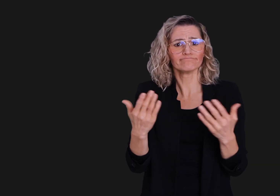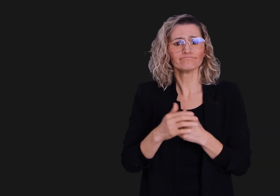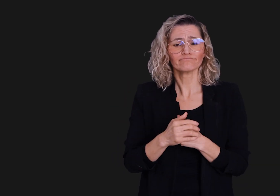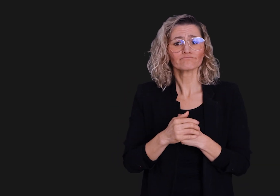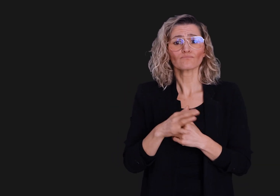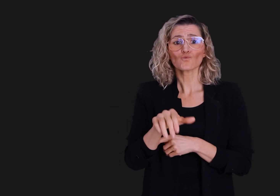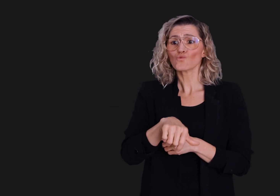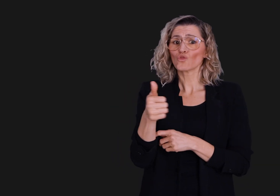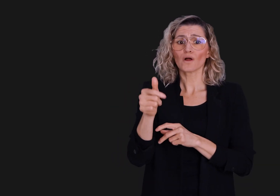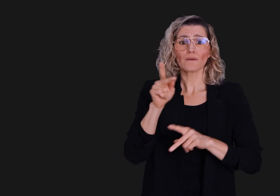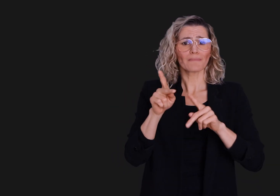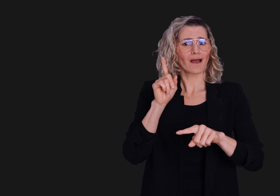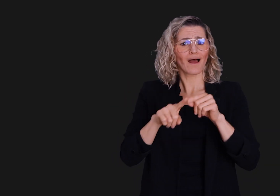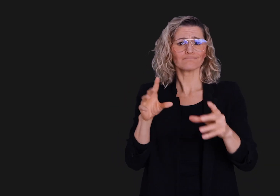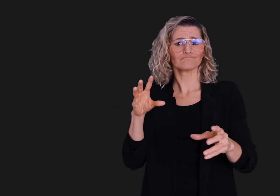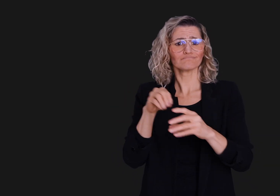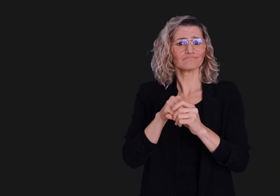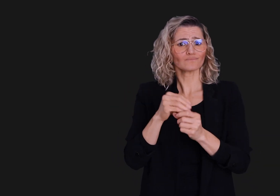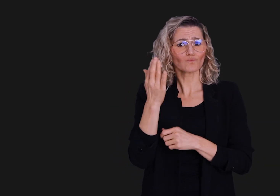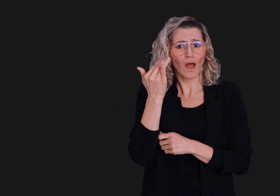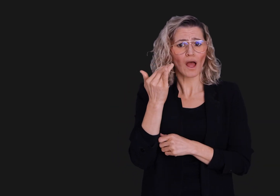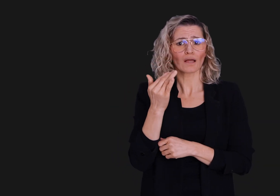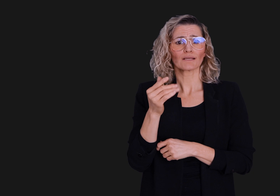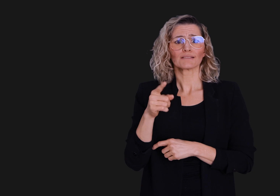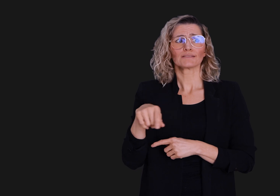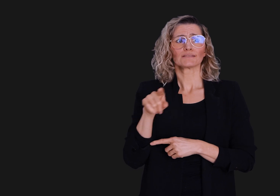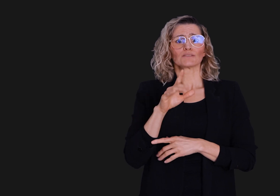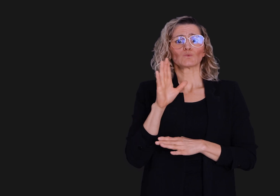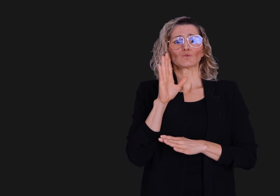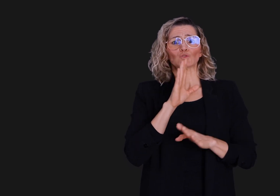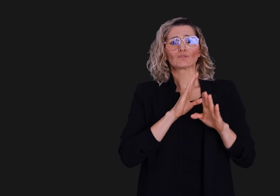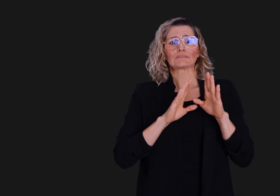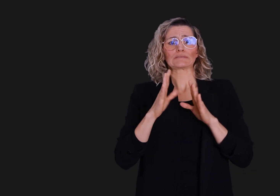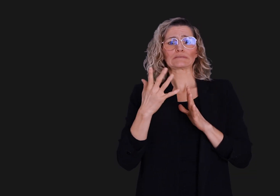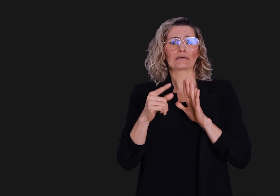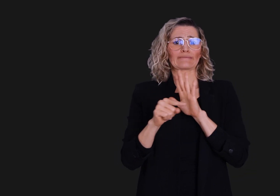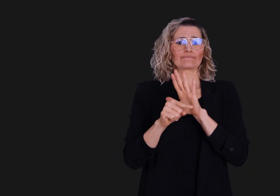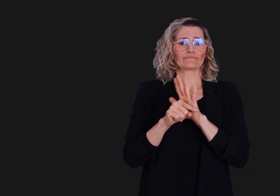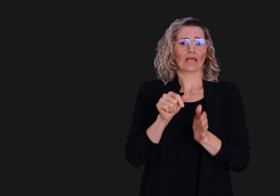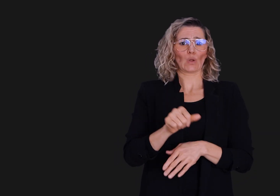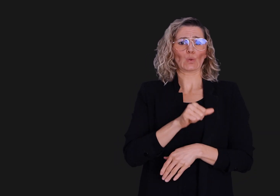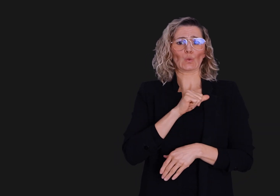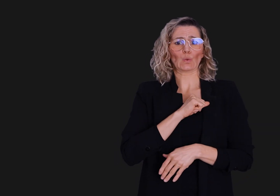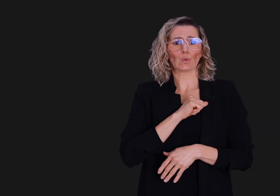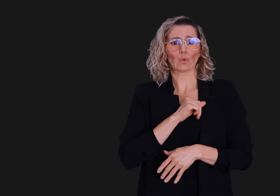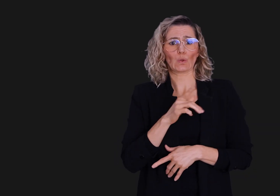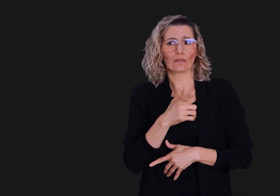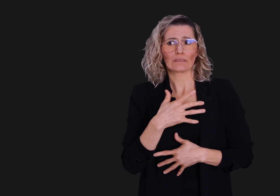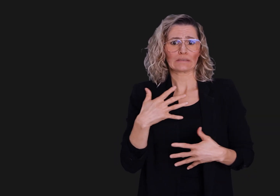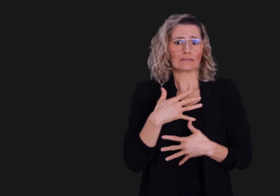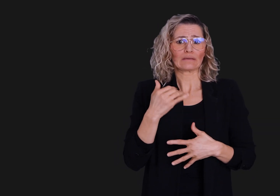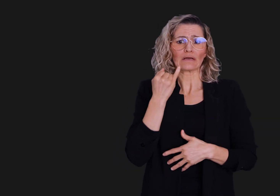Other people could not participate because they were worried about negative attitudes.